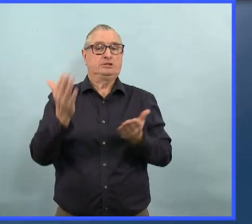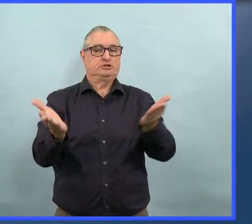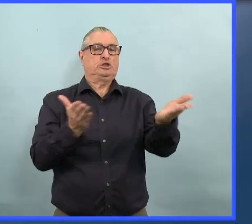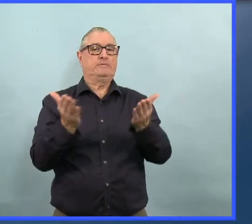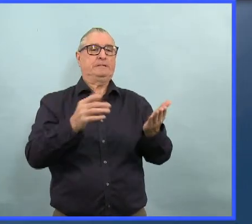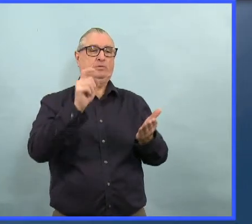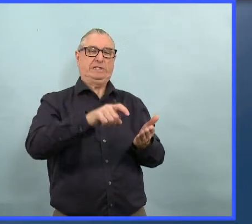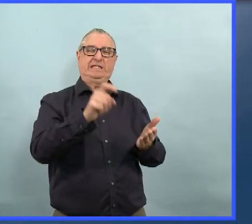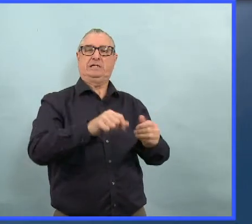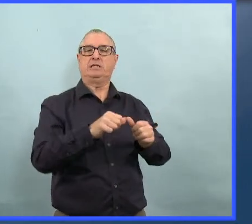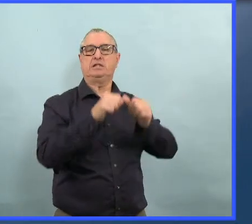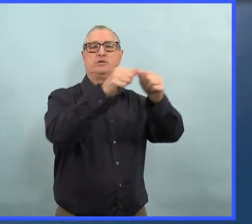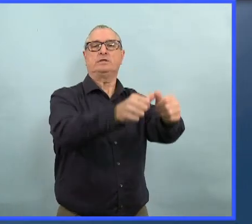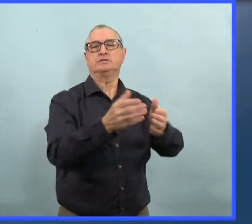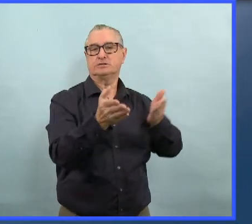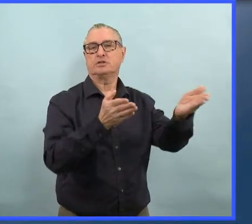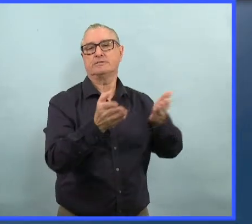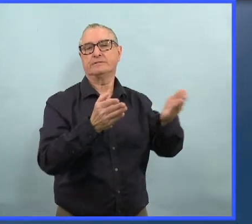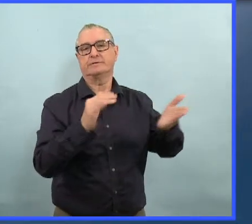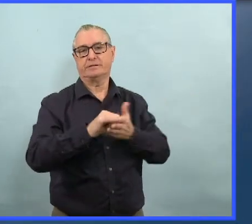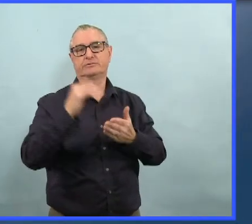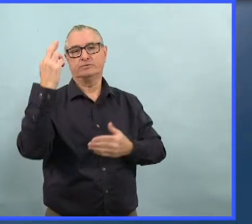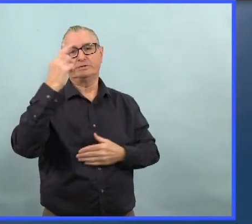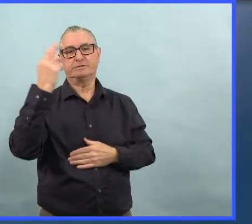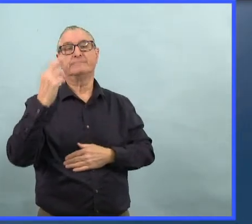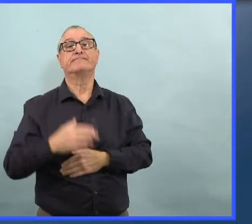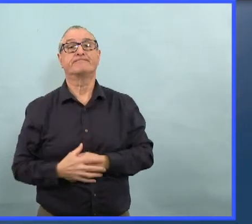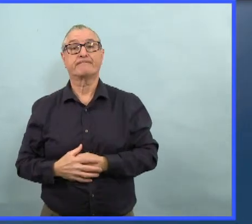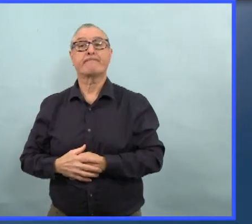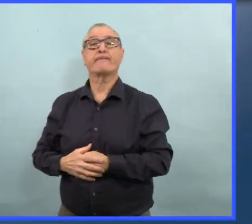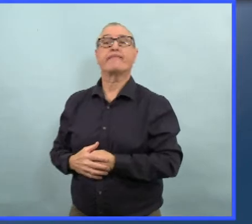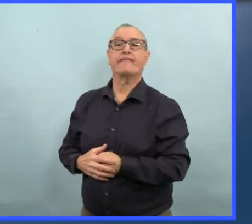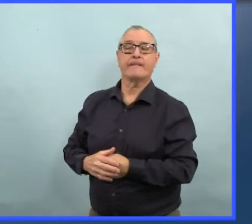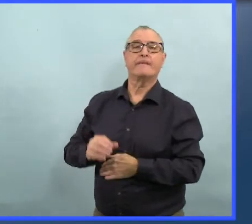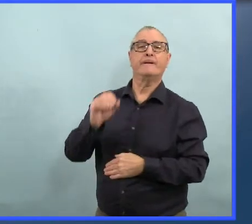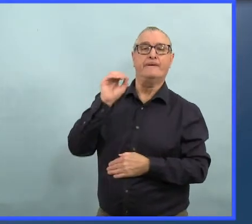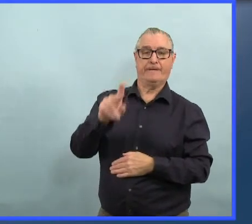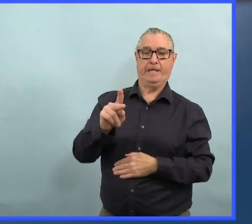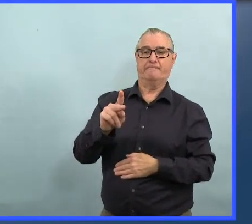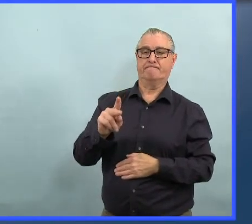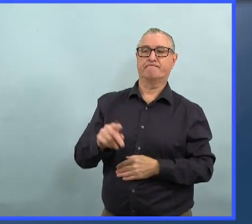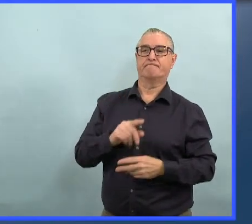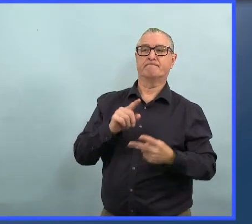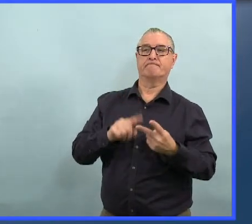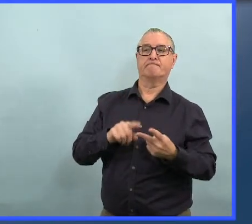okay there's very little data publicly available in manitoba about infection rates and